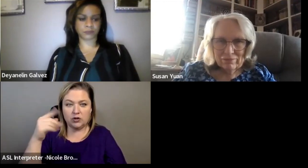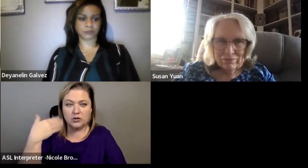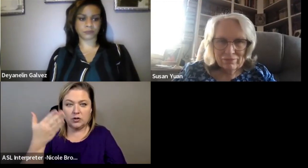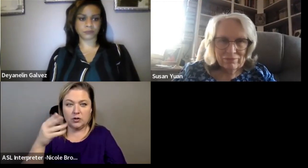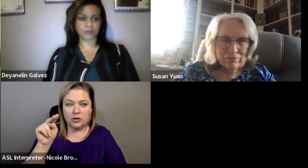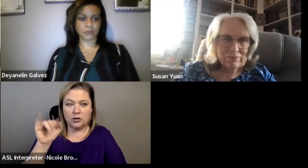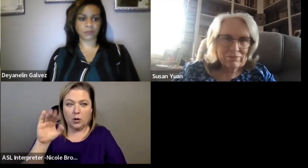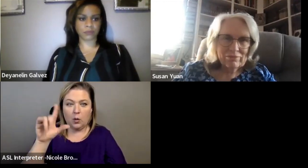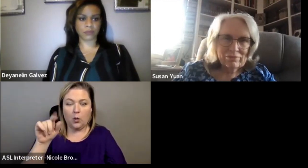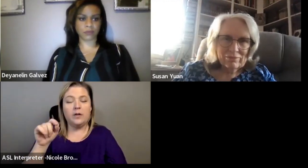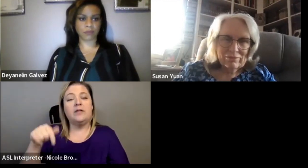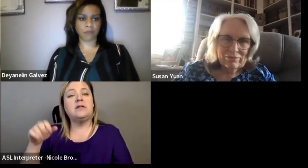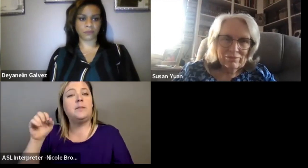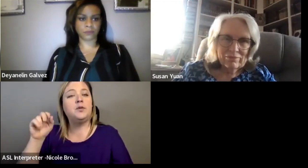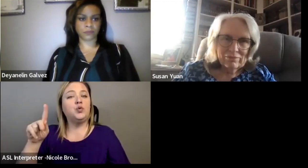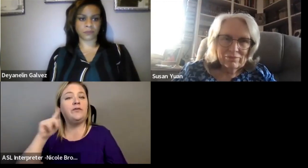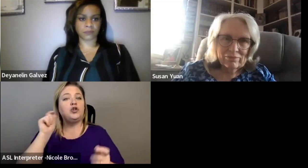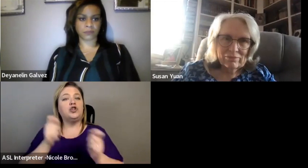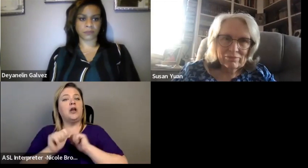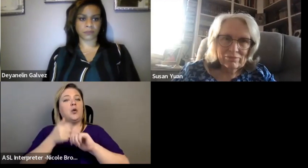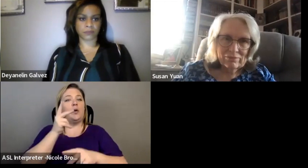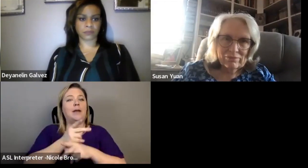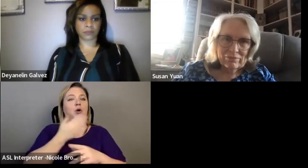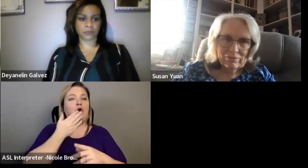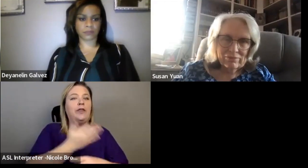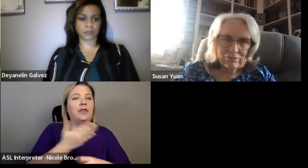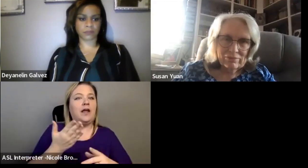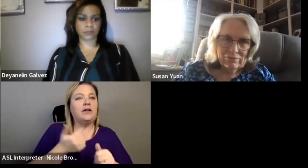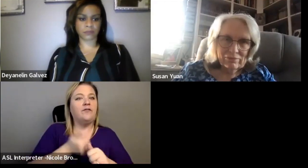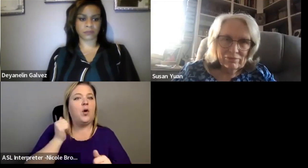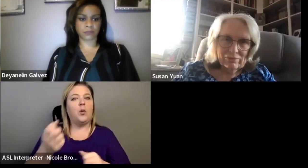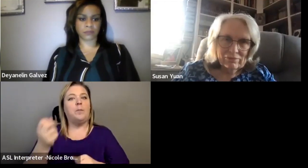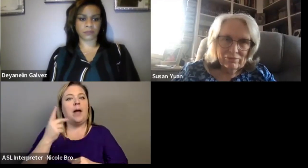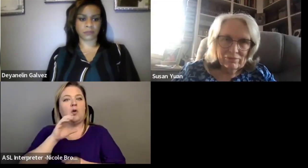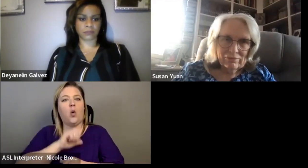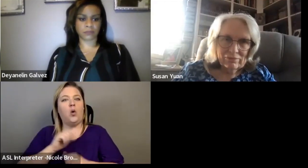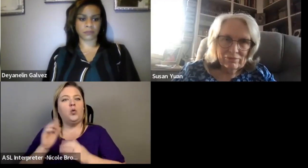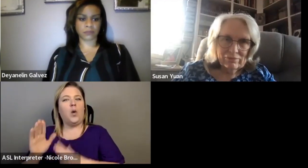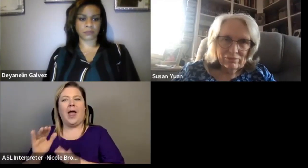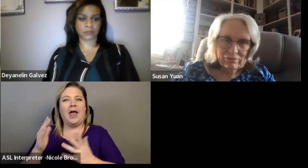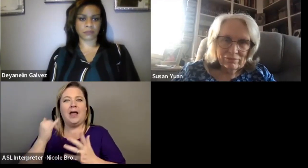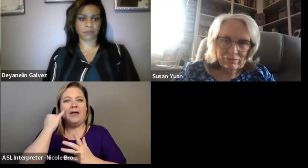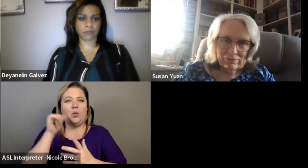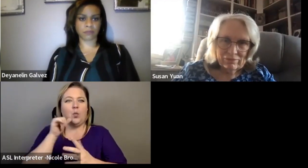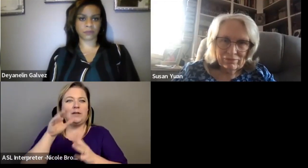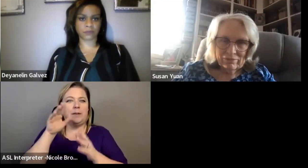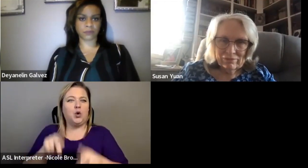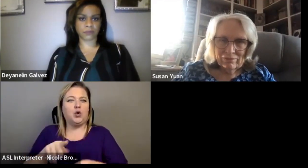an opportunity for change. How do we keep the good and avoid going back to the status quo? If it wasn't person centered? Sarah